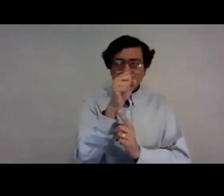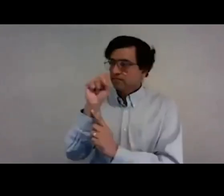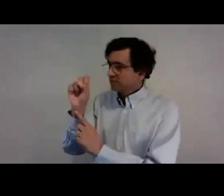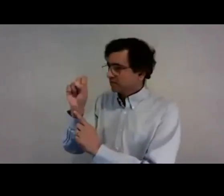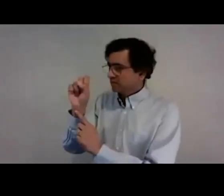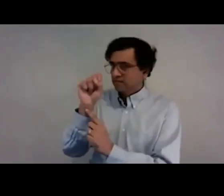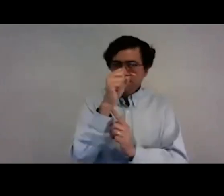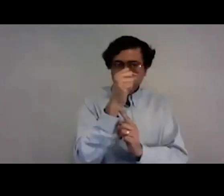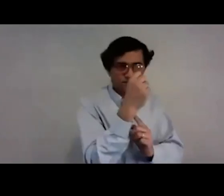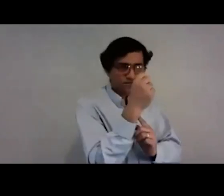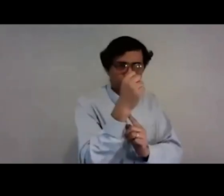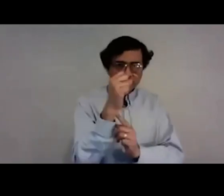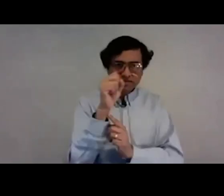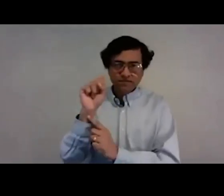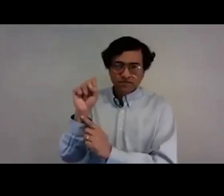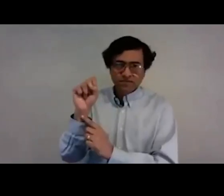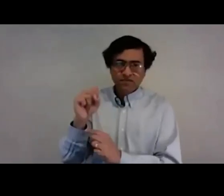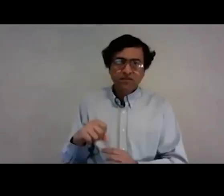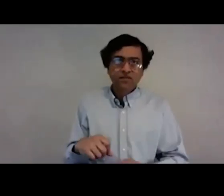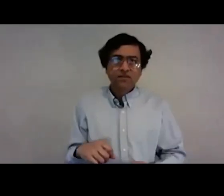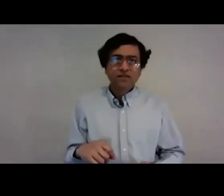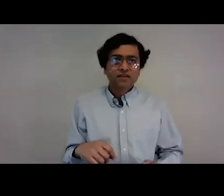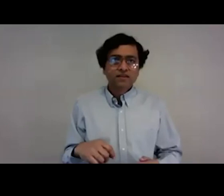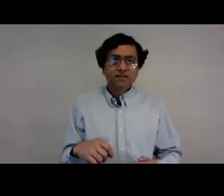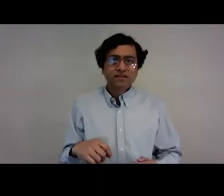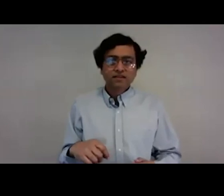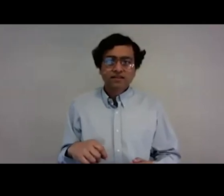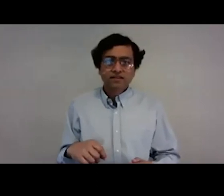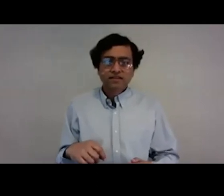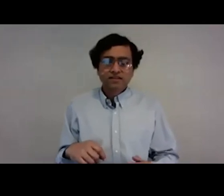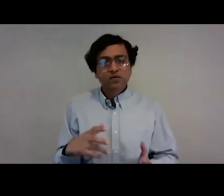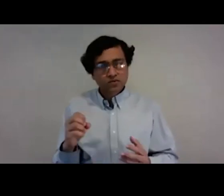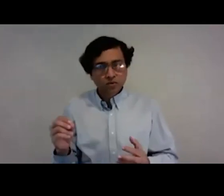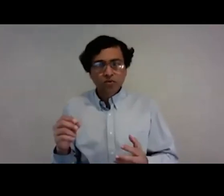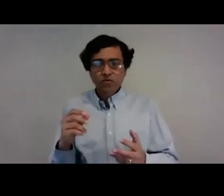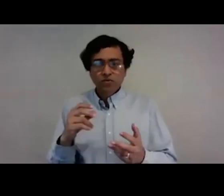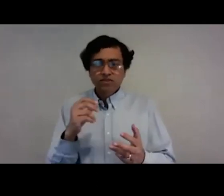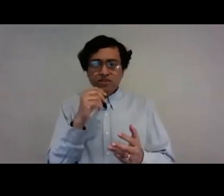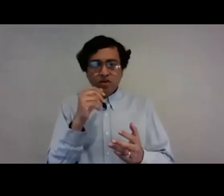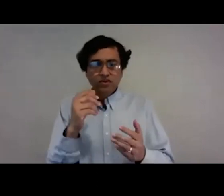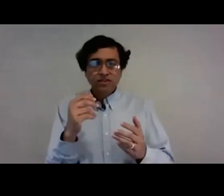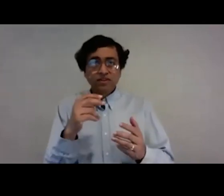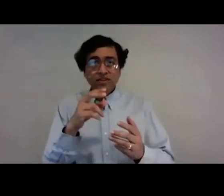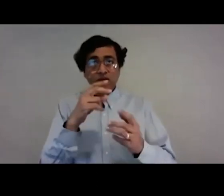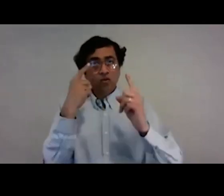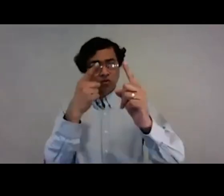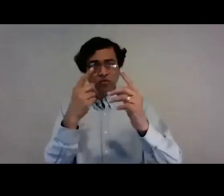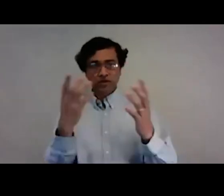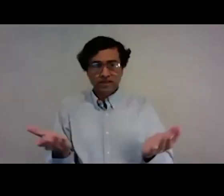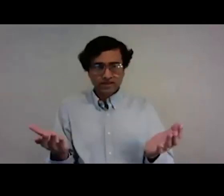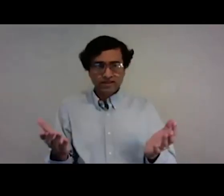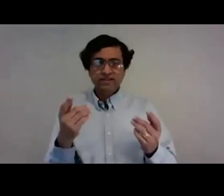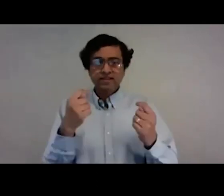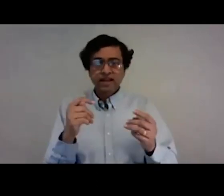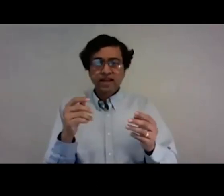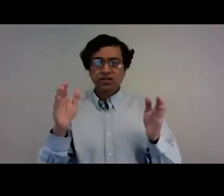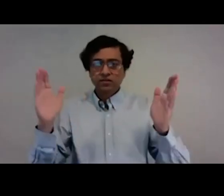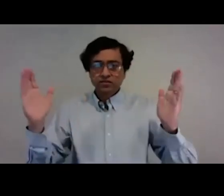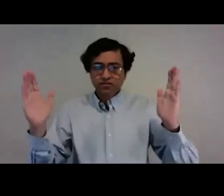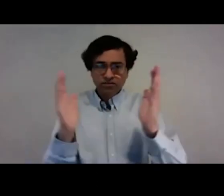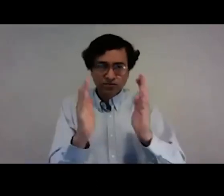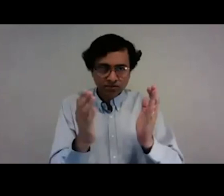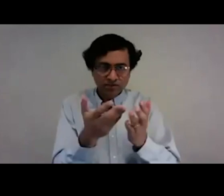head and your eyes to enable you to see what is happening.